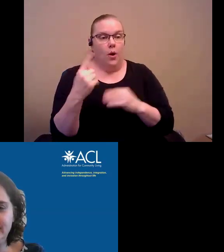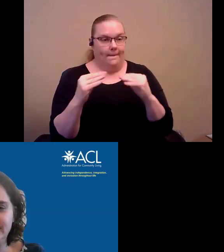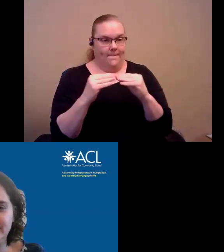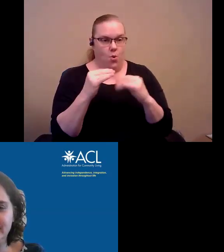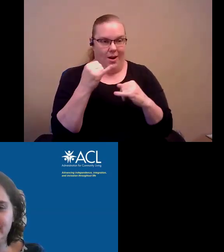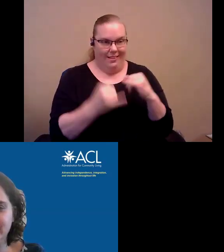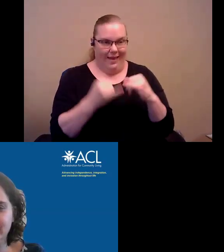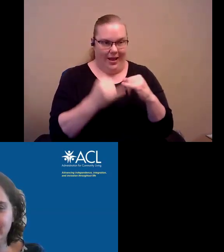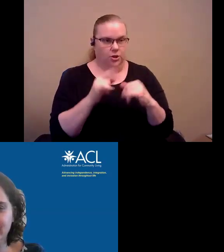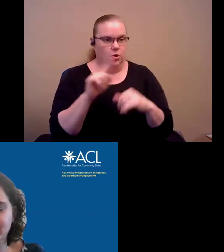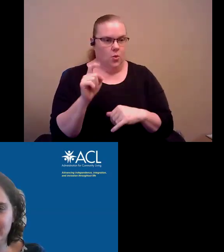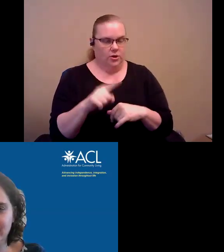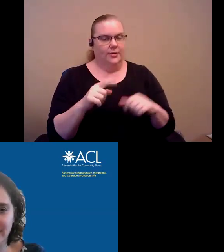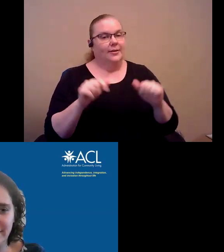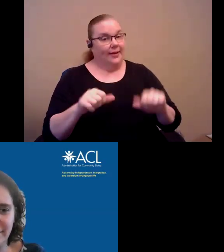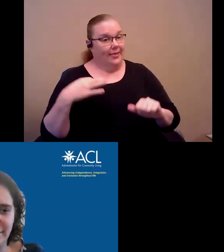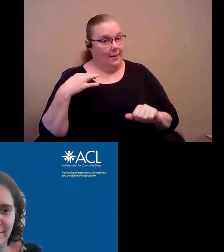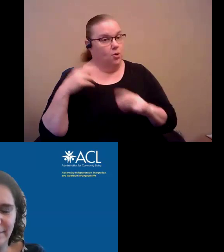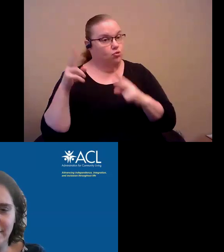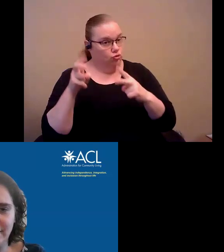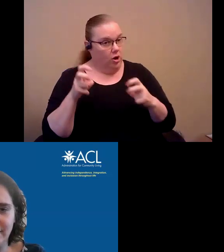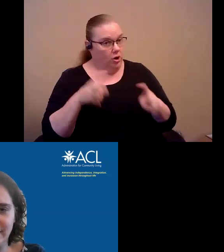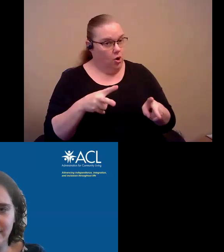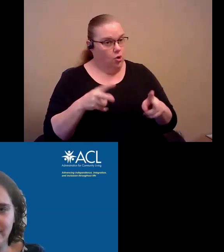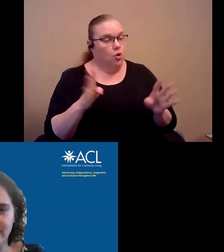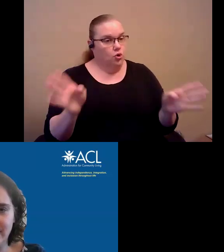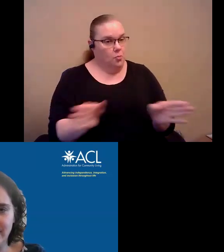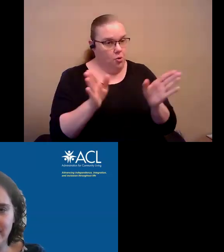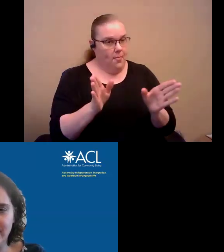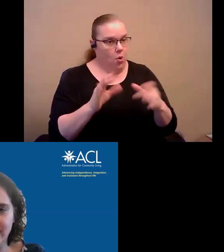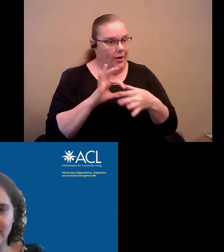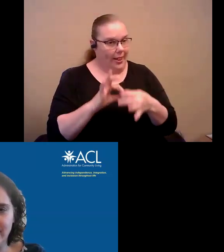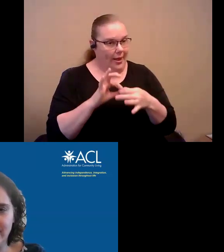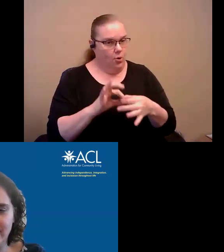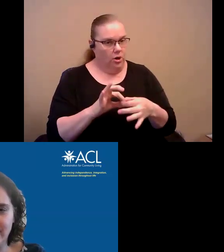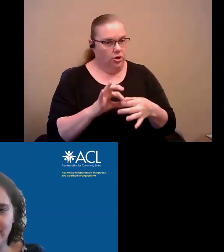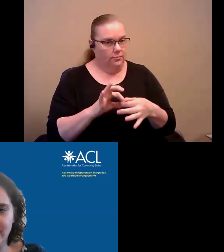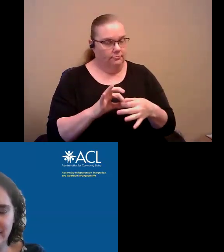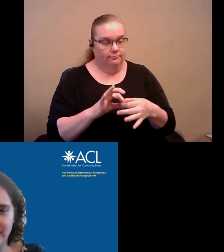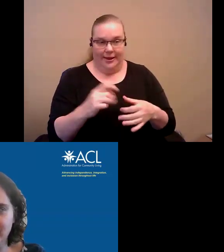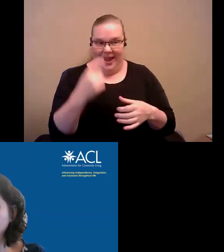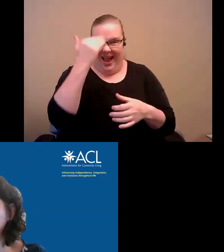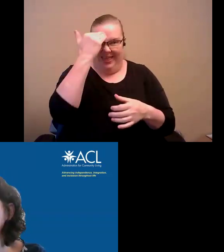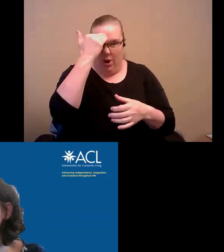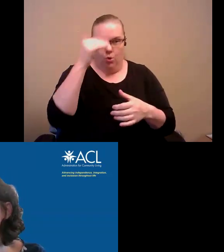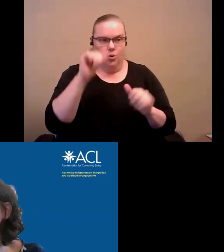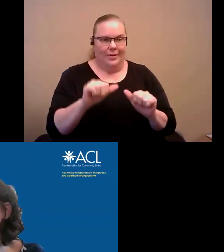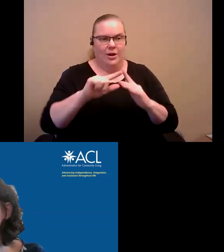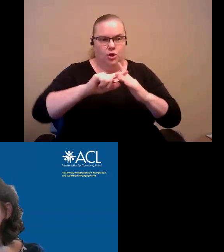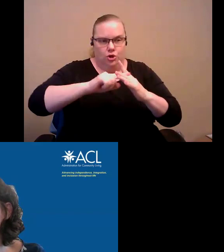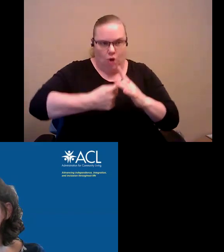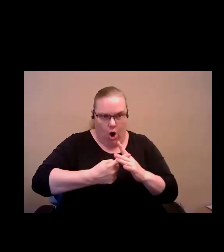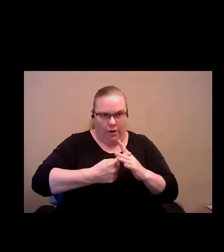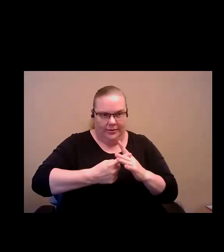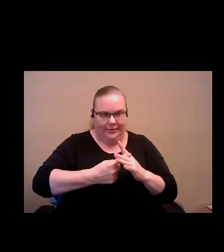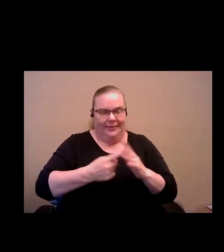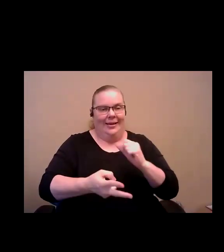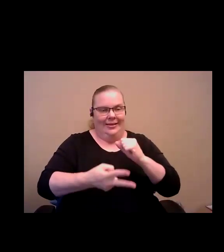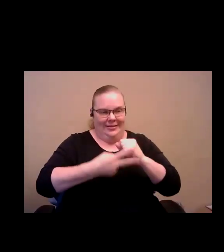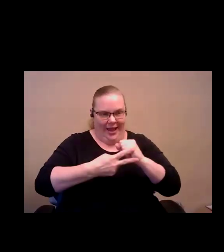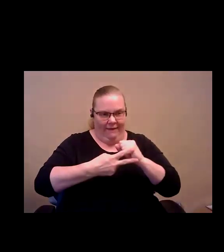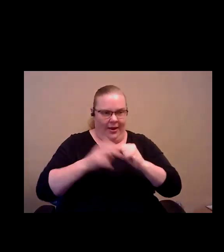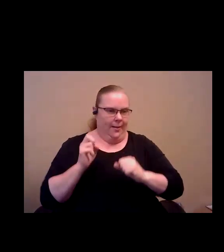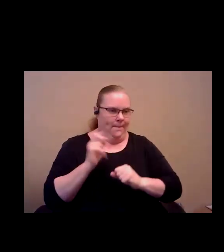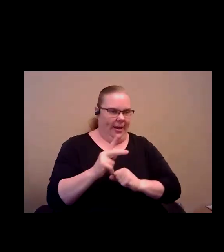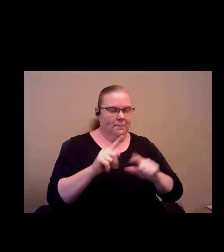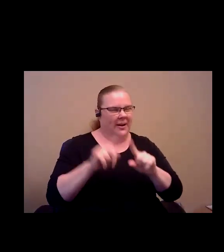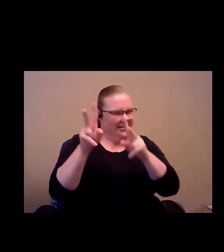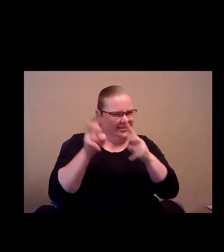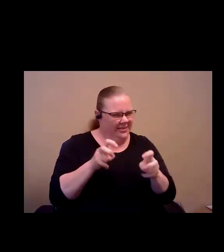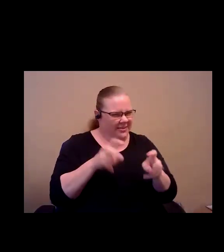Can the application be downloaded to promote collaboration? And I know you can start the application and save it and come back to it. Is it able to be downloaded, though, I actually don't know